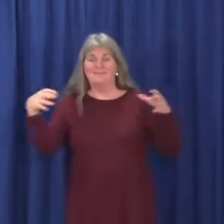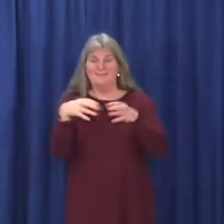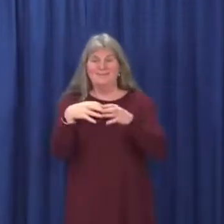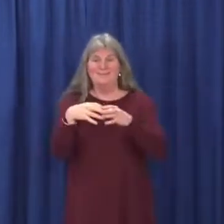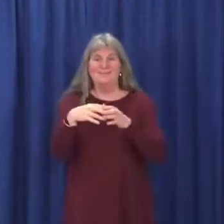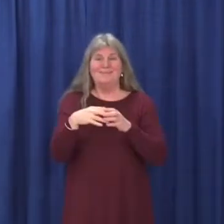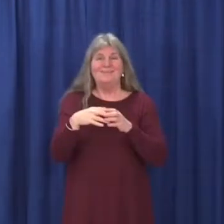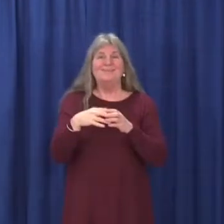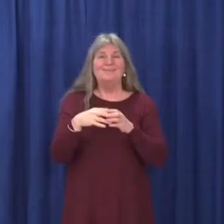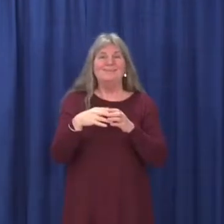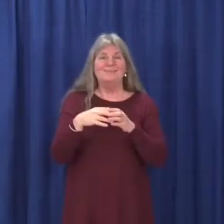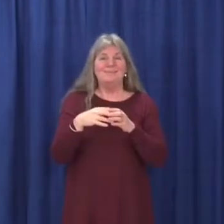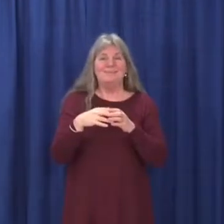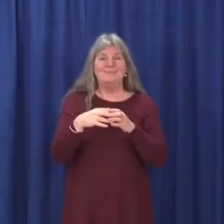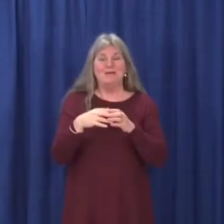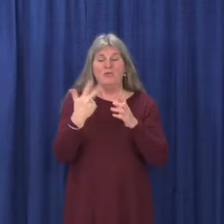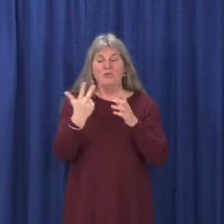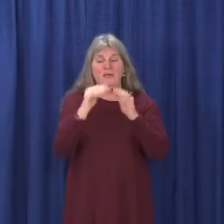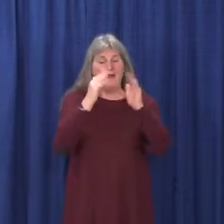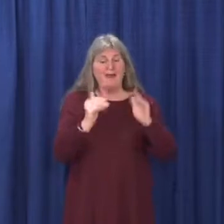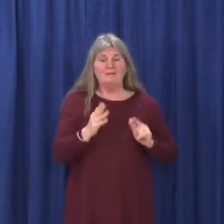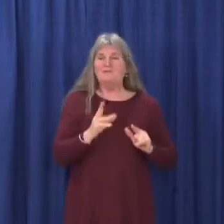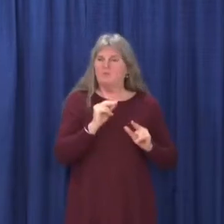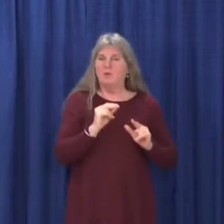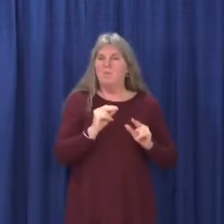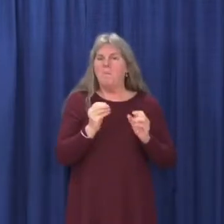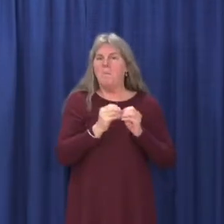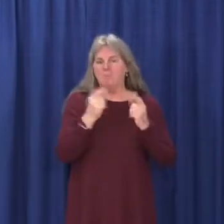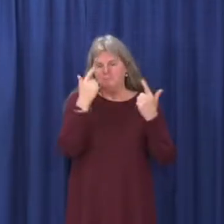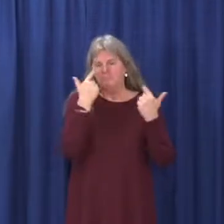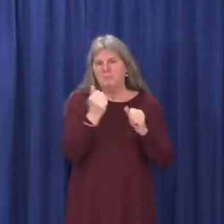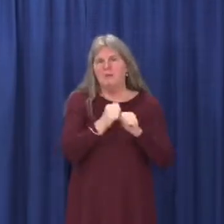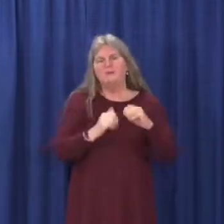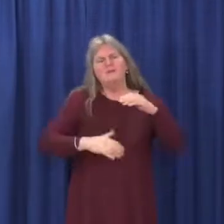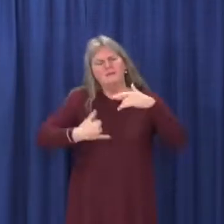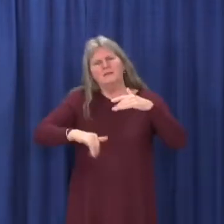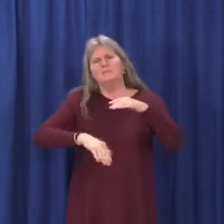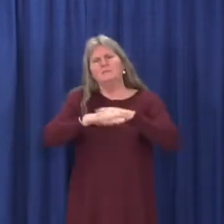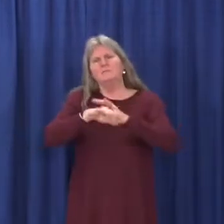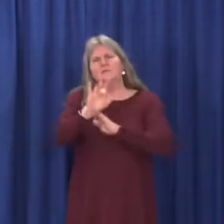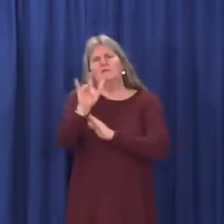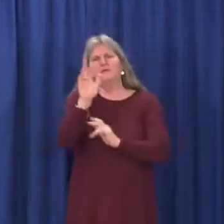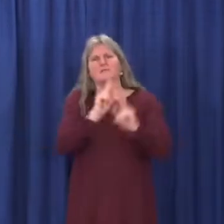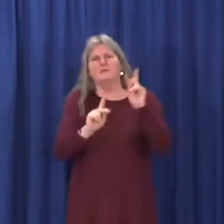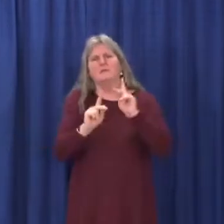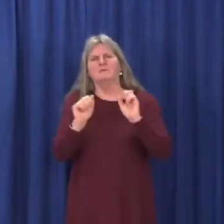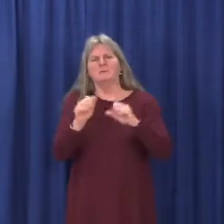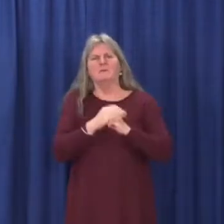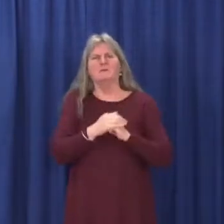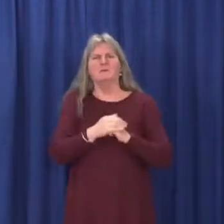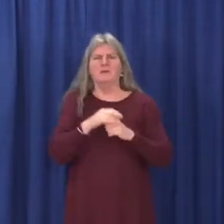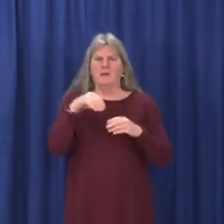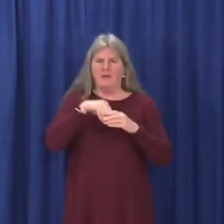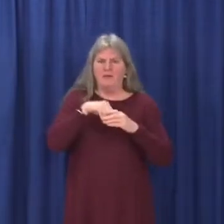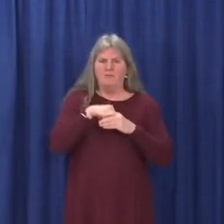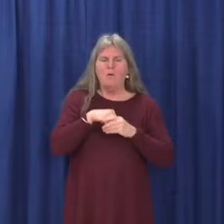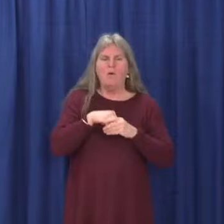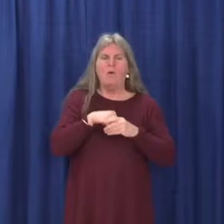to three households, but will still be limited to 25 people, and indoor weddings and funerals will once again be